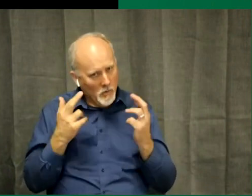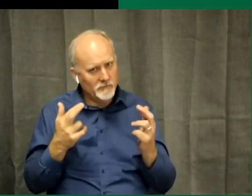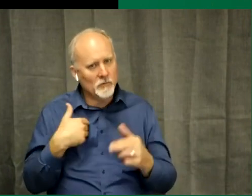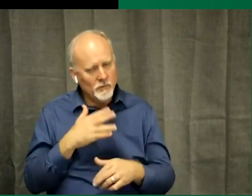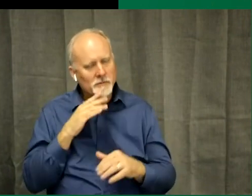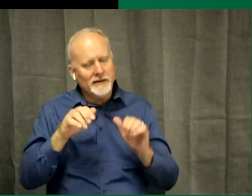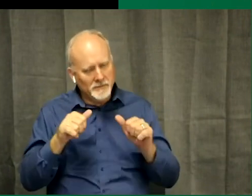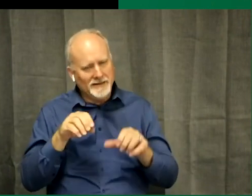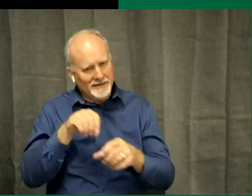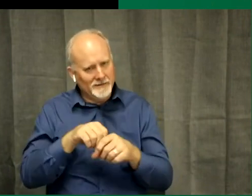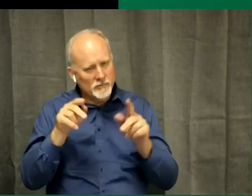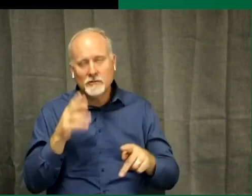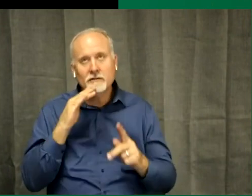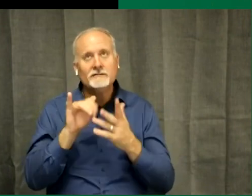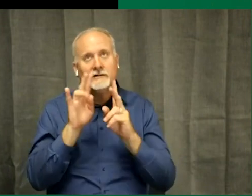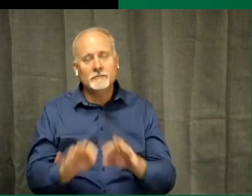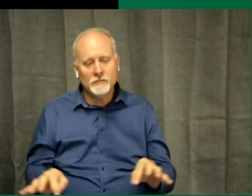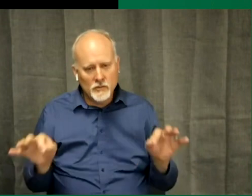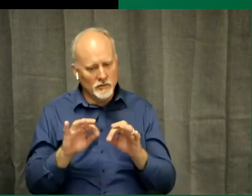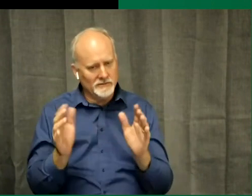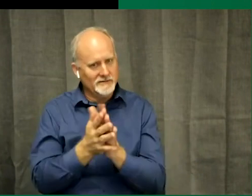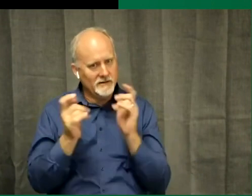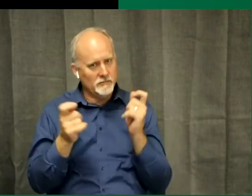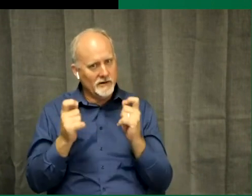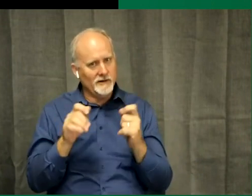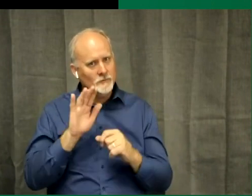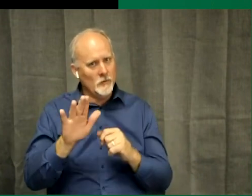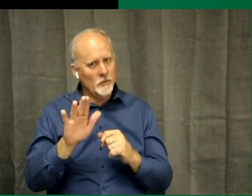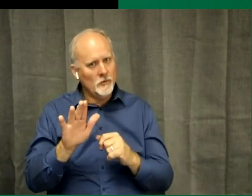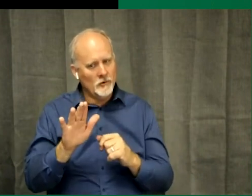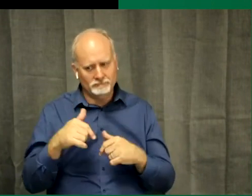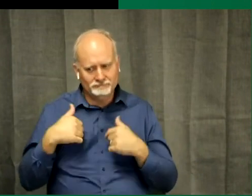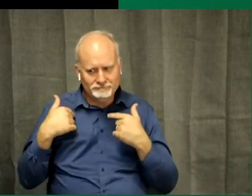we know how important it is to celebrate all of your wonderful accomplishments i want to echo